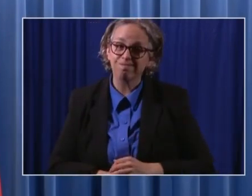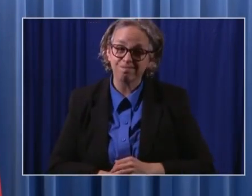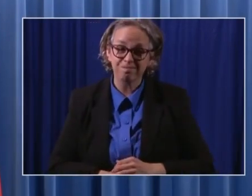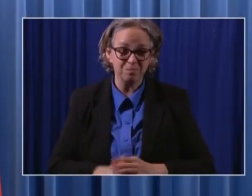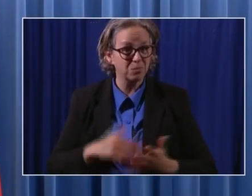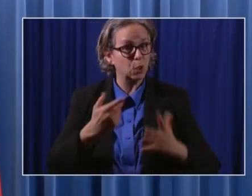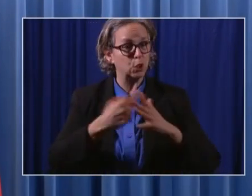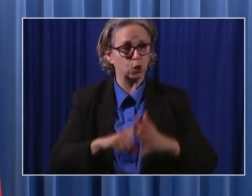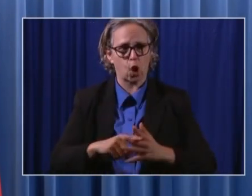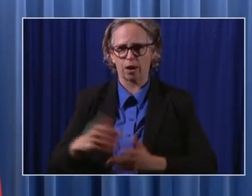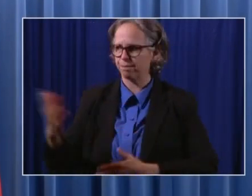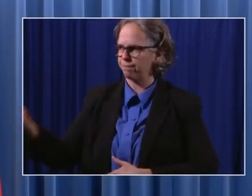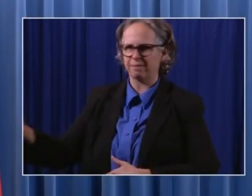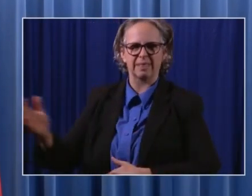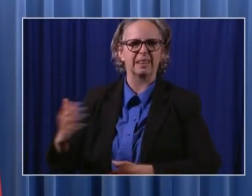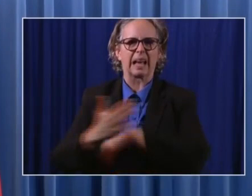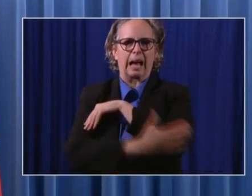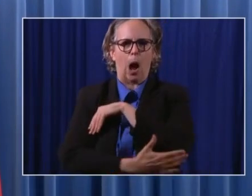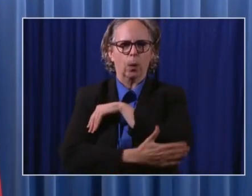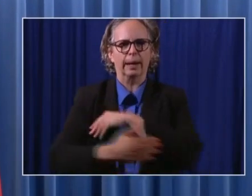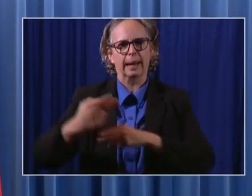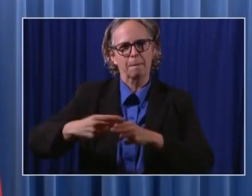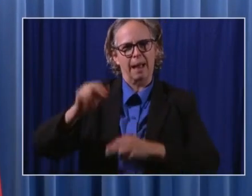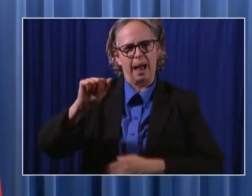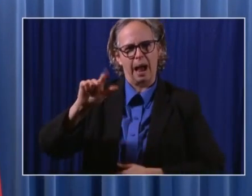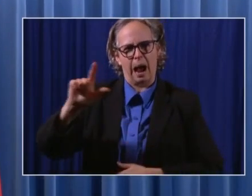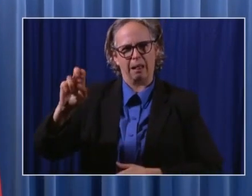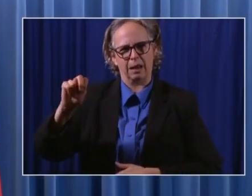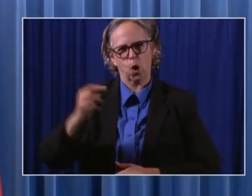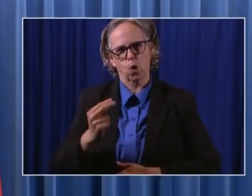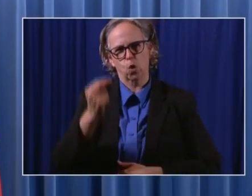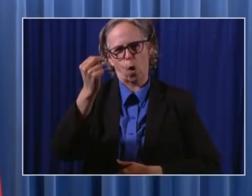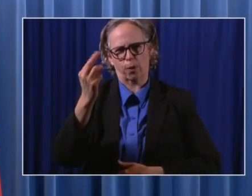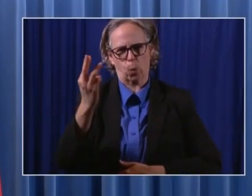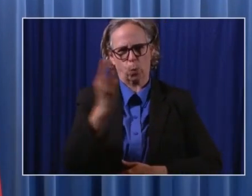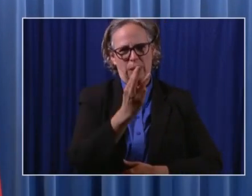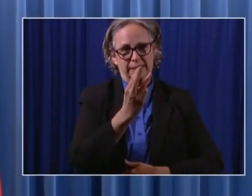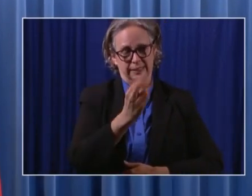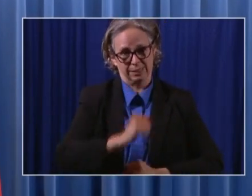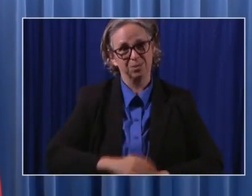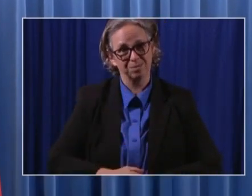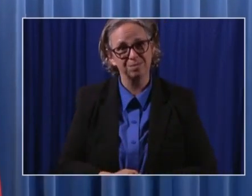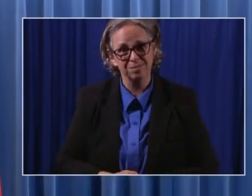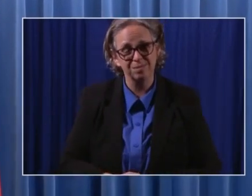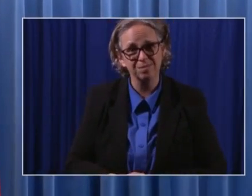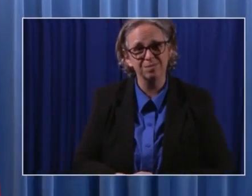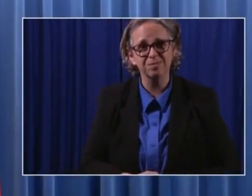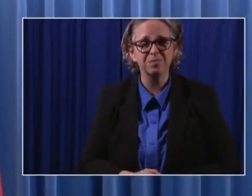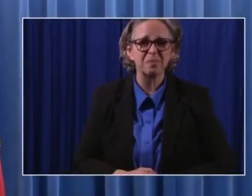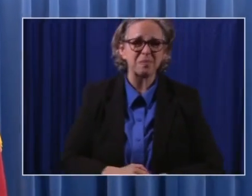START WITH YELLOW AND WE MOVED TO ORANGE, AND THEN WE MOVE TO THE RED.